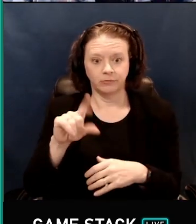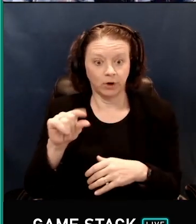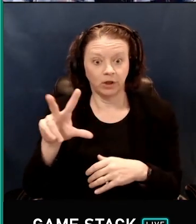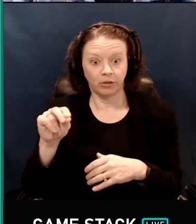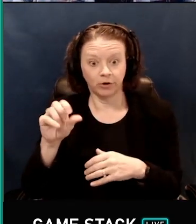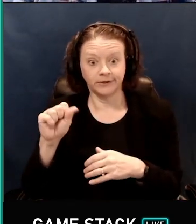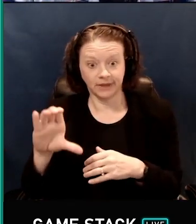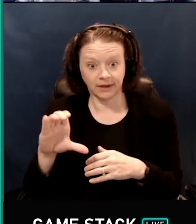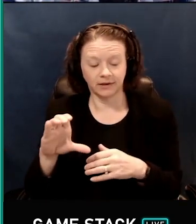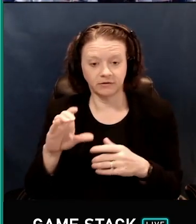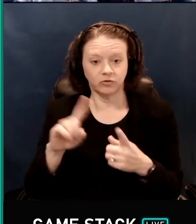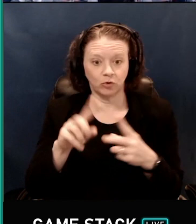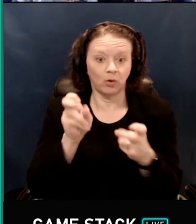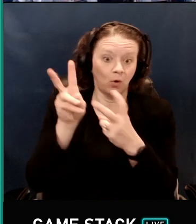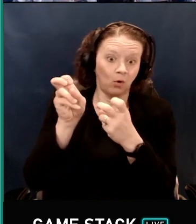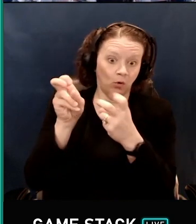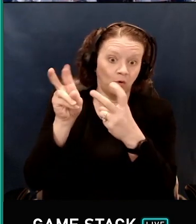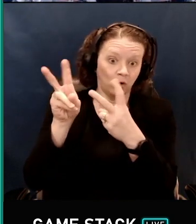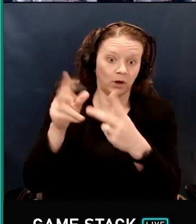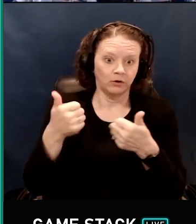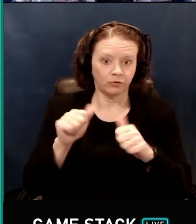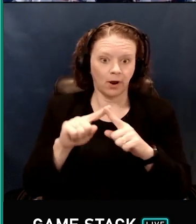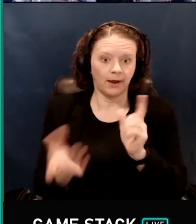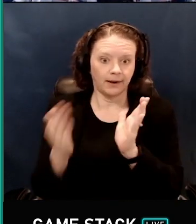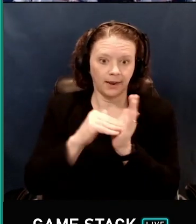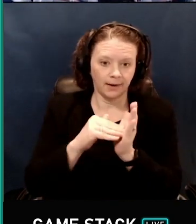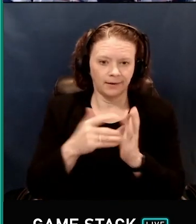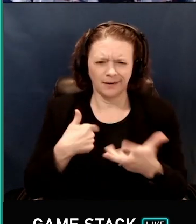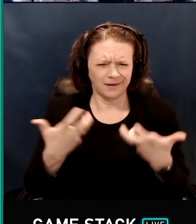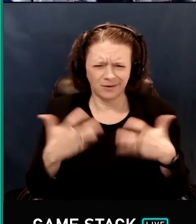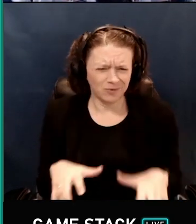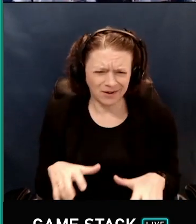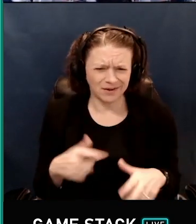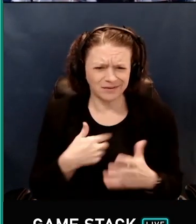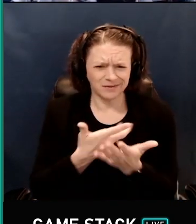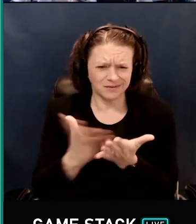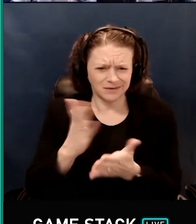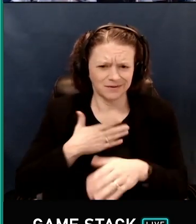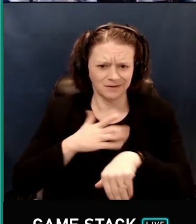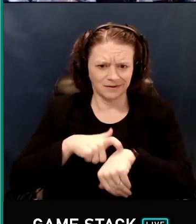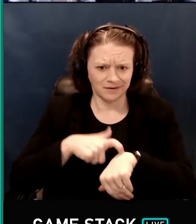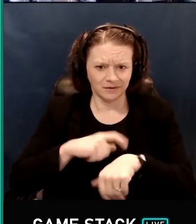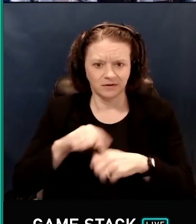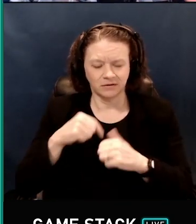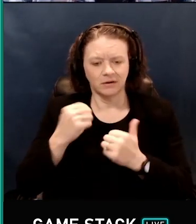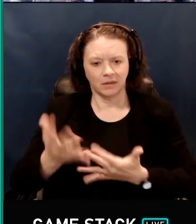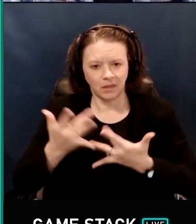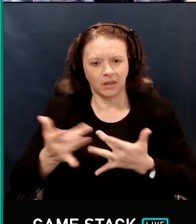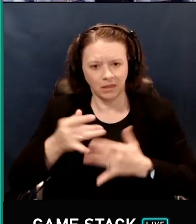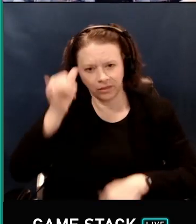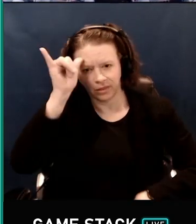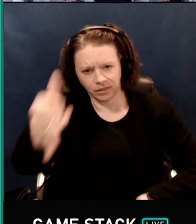Not something that I want to spend my day doing. Just waiting. Another one, this is not really a load time related one,